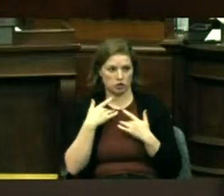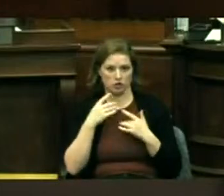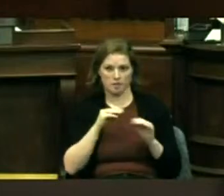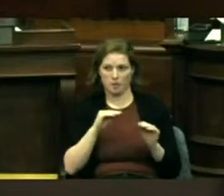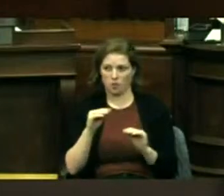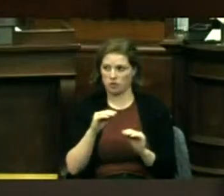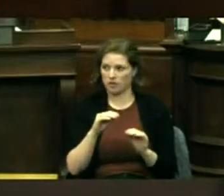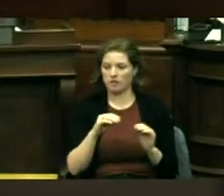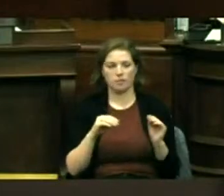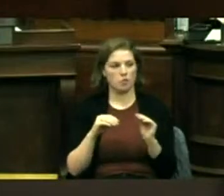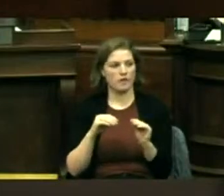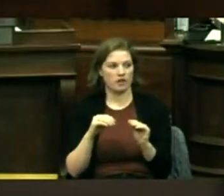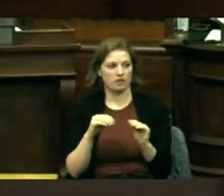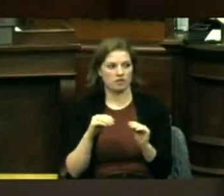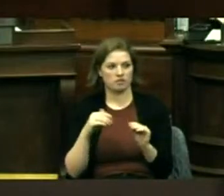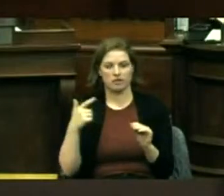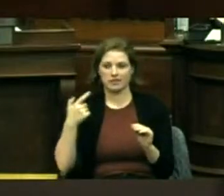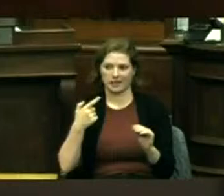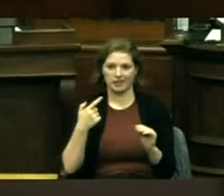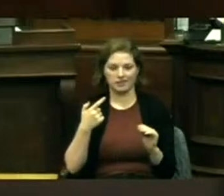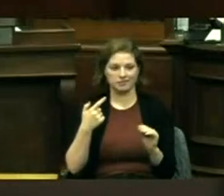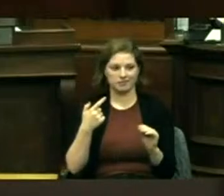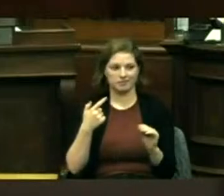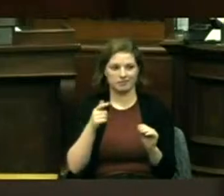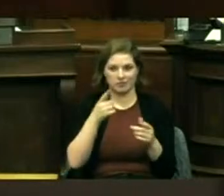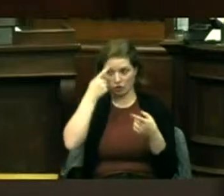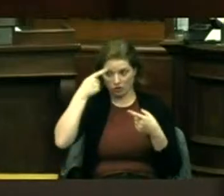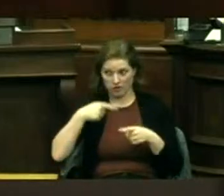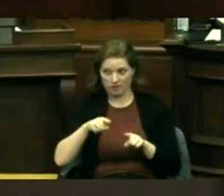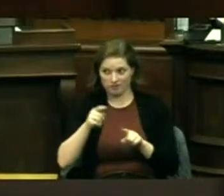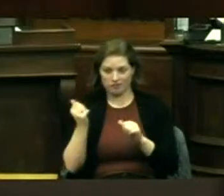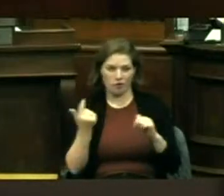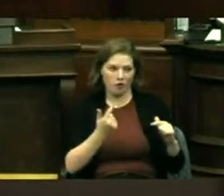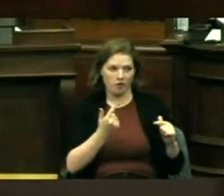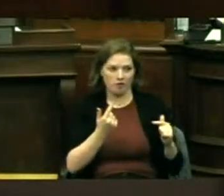questions Council members need a